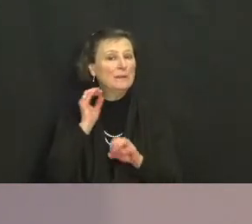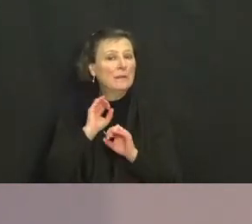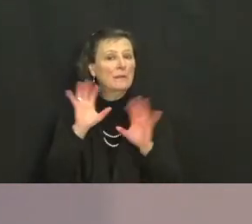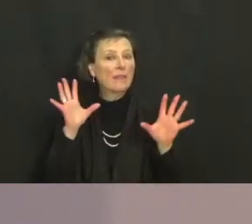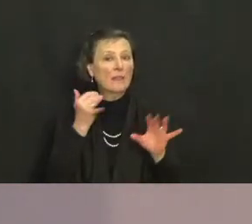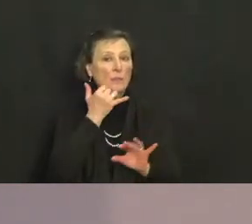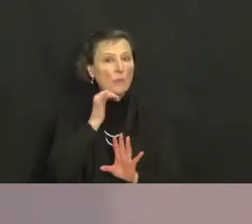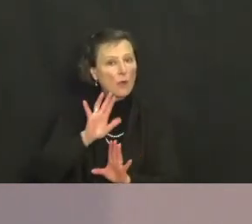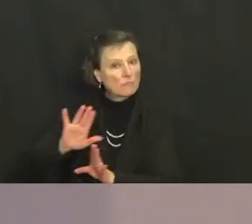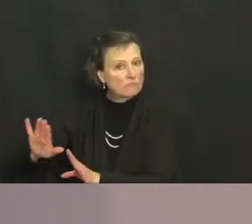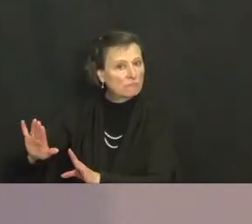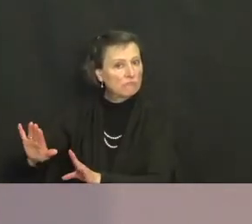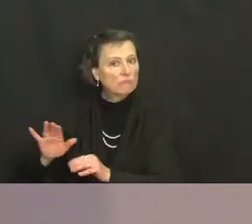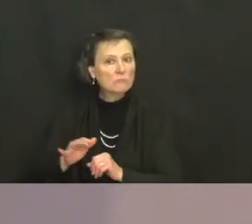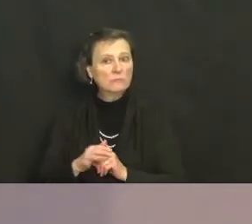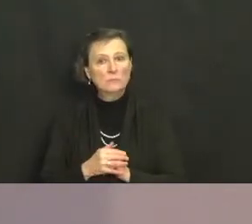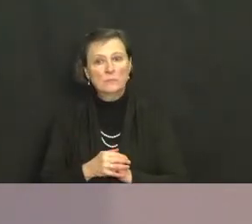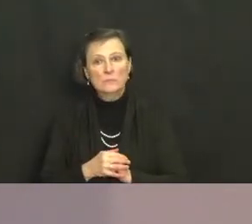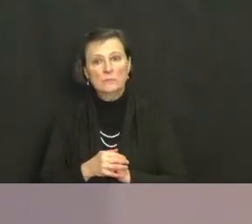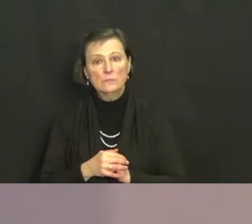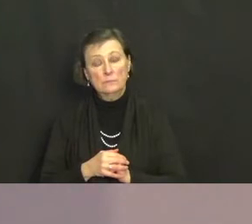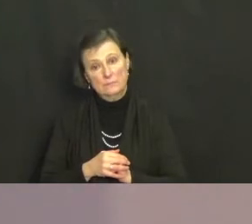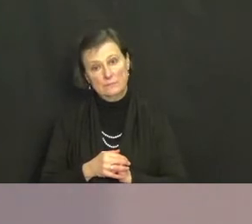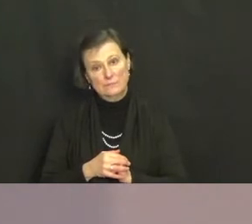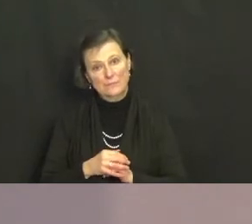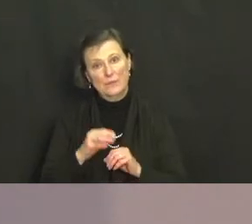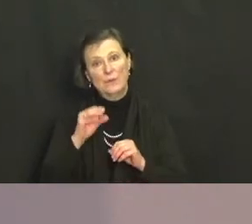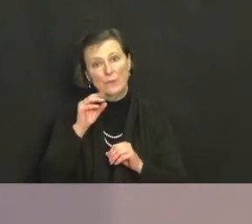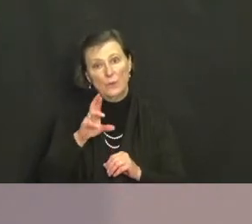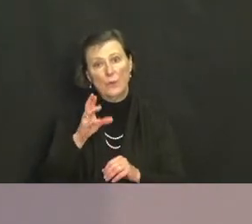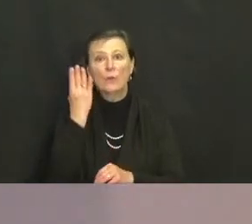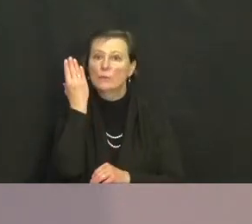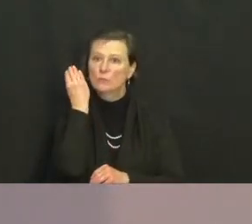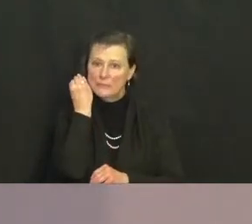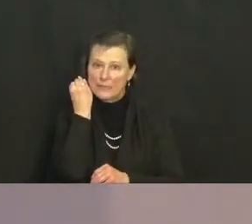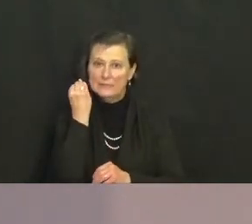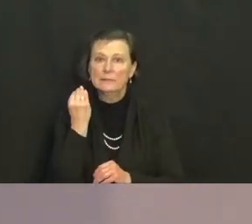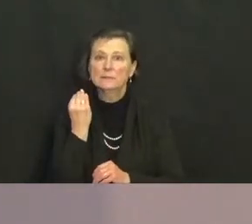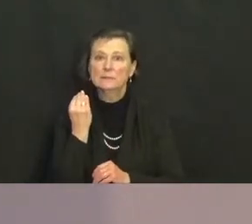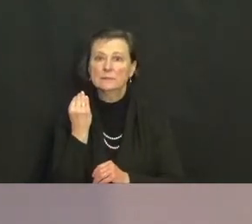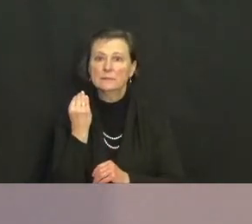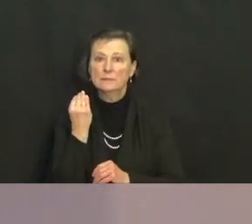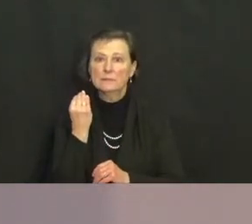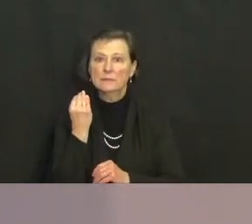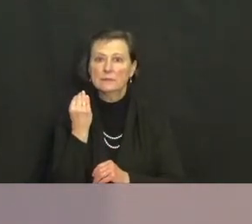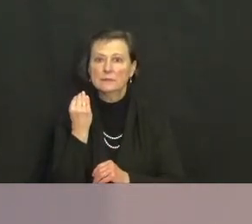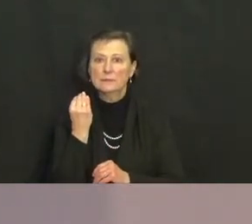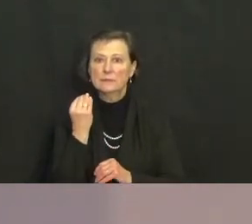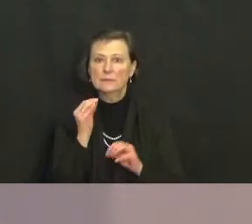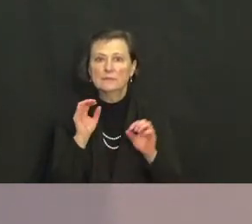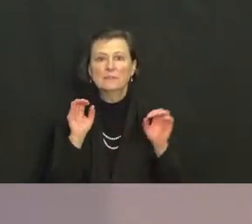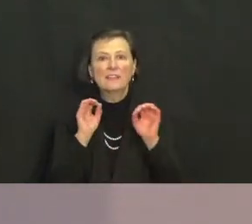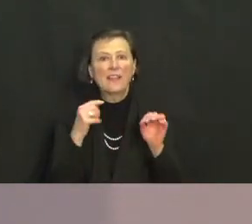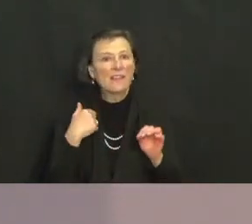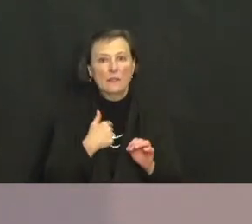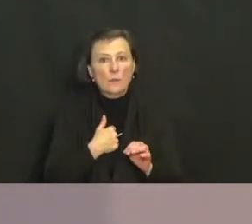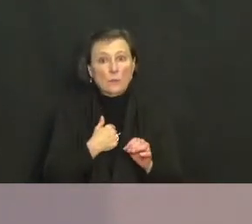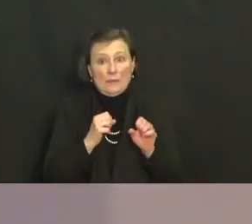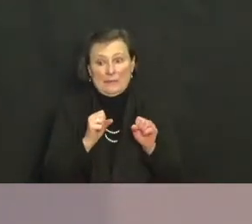But, we can pretend that there's nothing we can do.